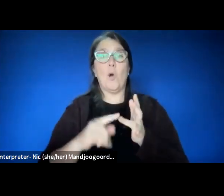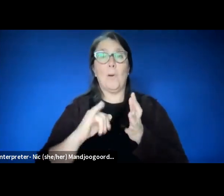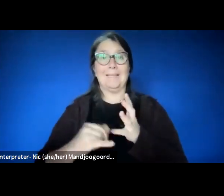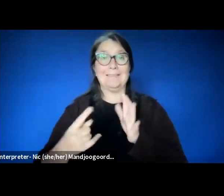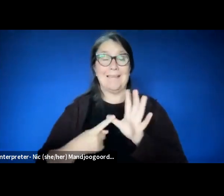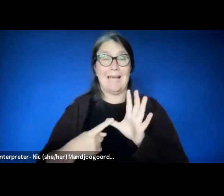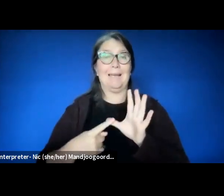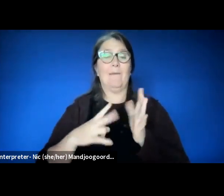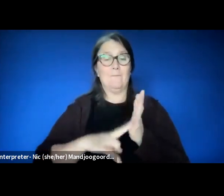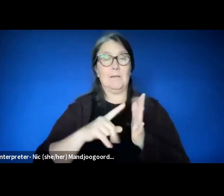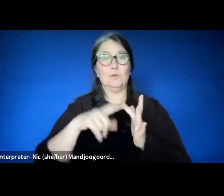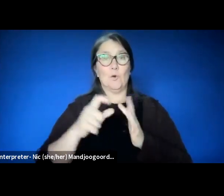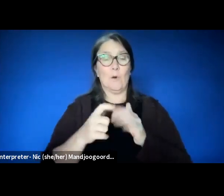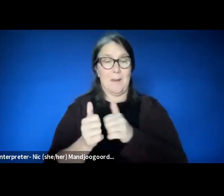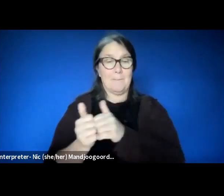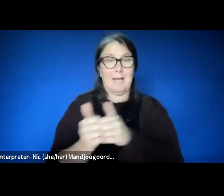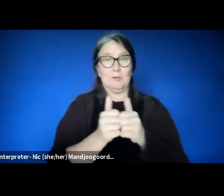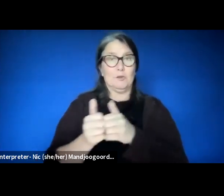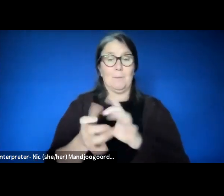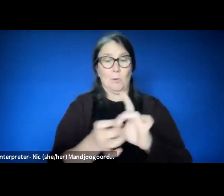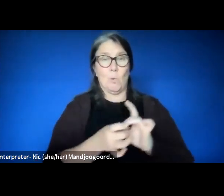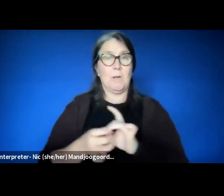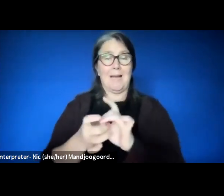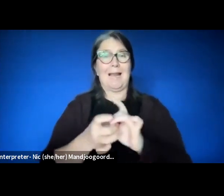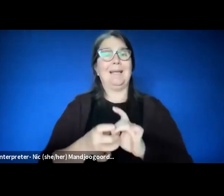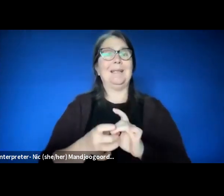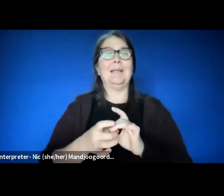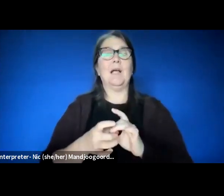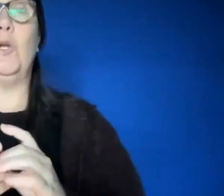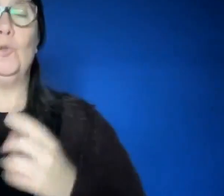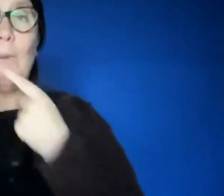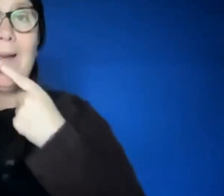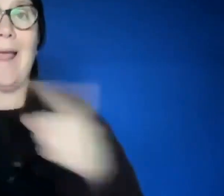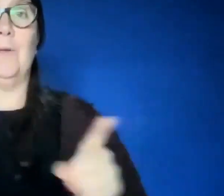purchase only phase Victoria partnerships coordinator to our partnerships coordinator, throughout the app for next